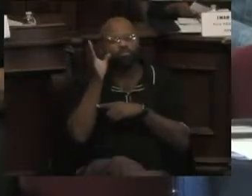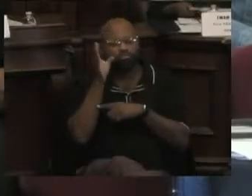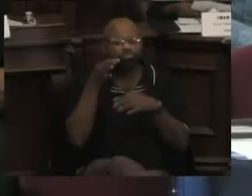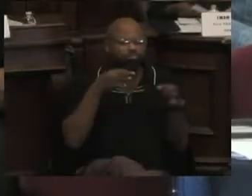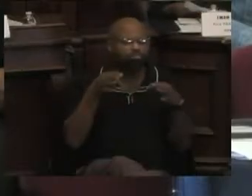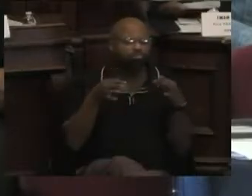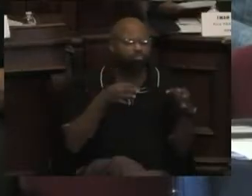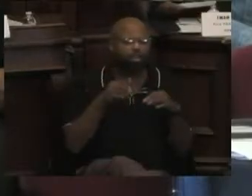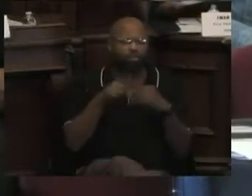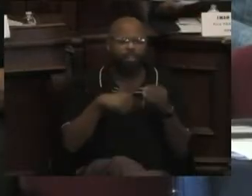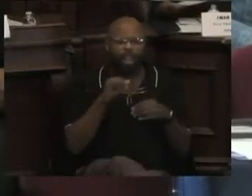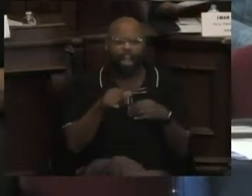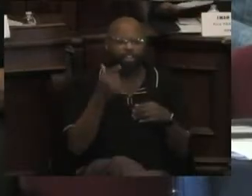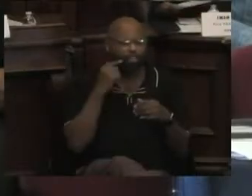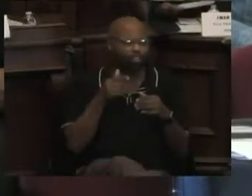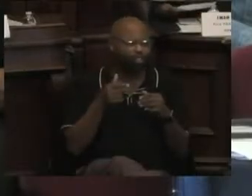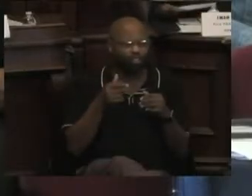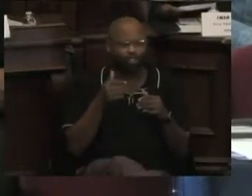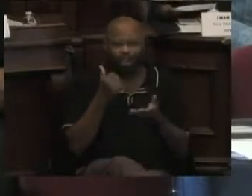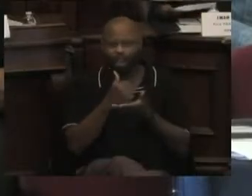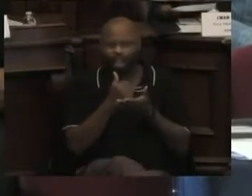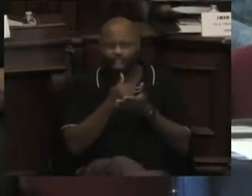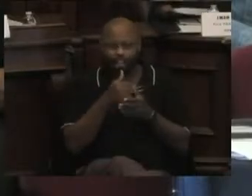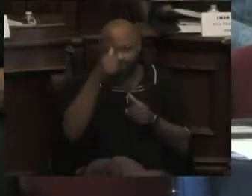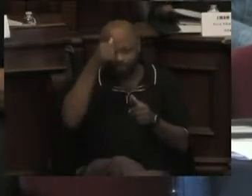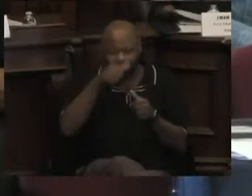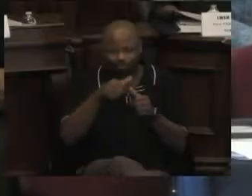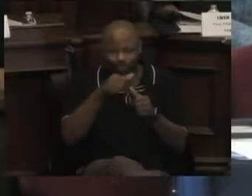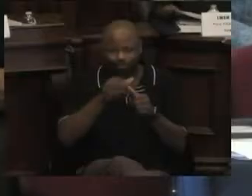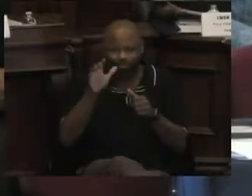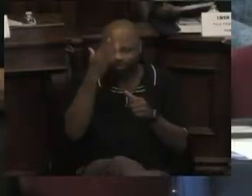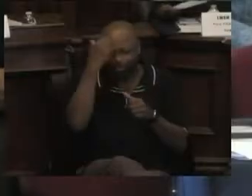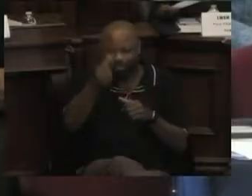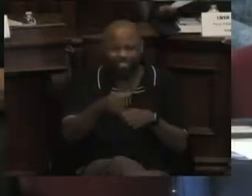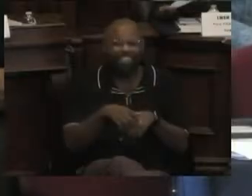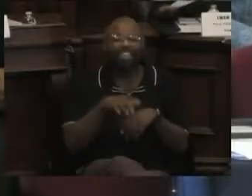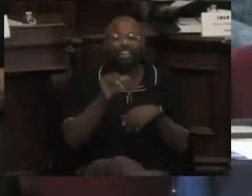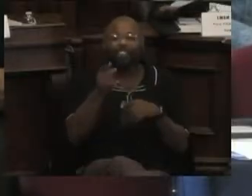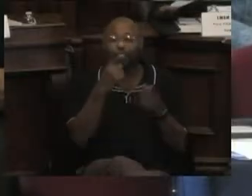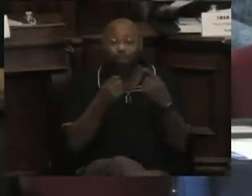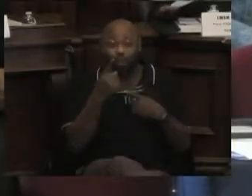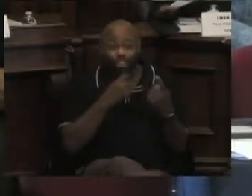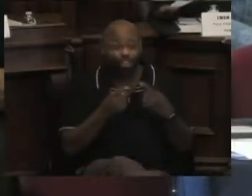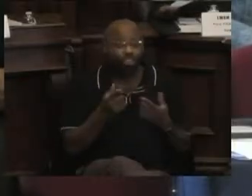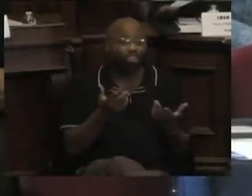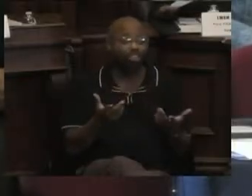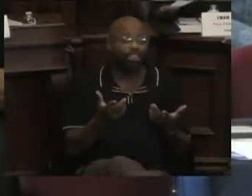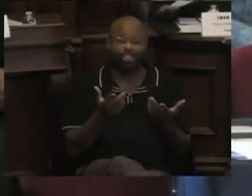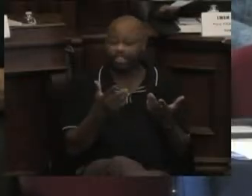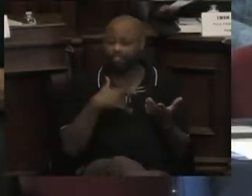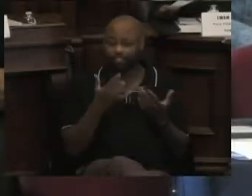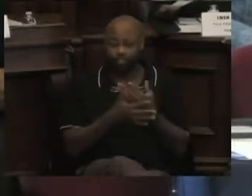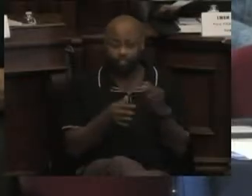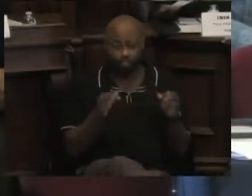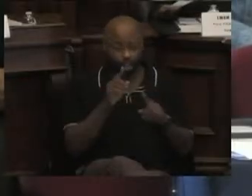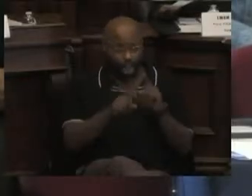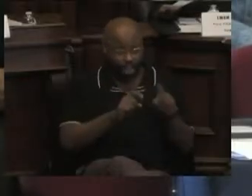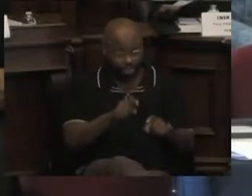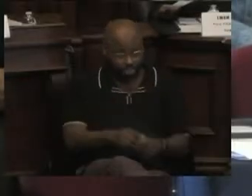And so she is here just to give a brief overview again of that, just to refresh your memory.